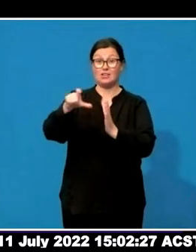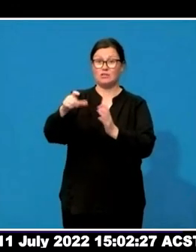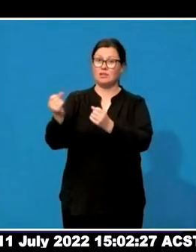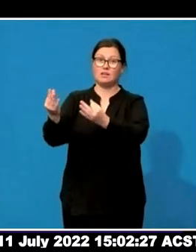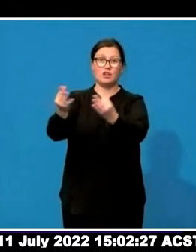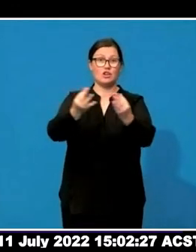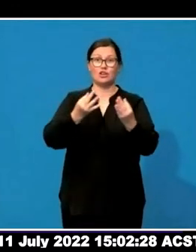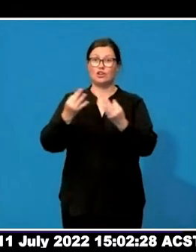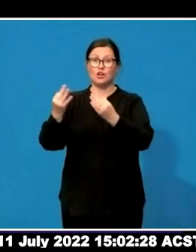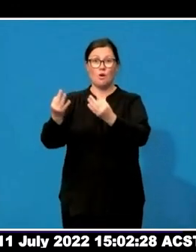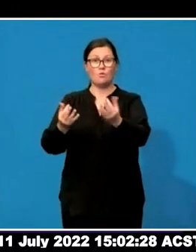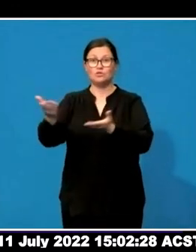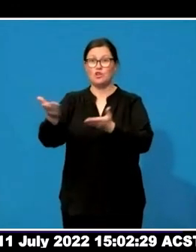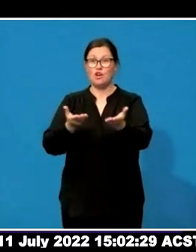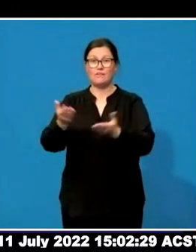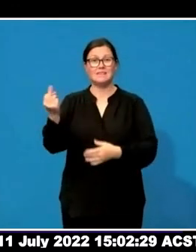basis. CHAIR: Right.